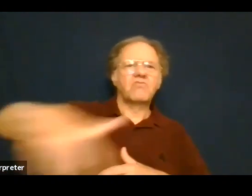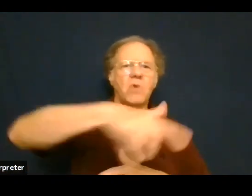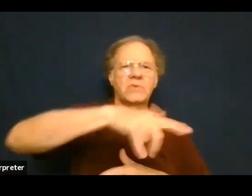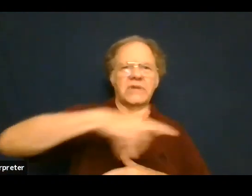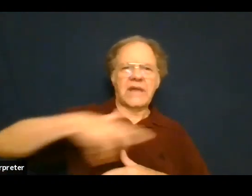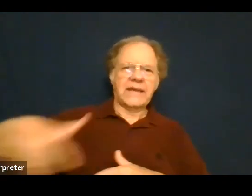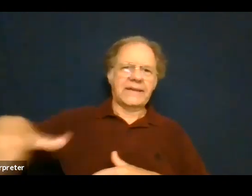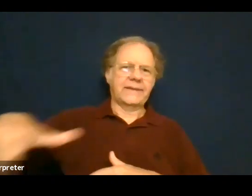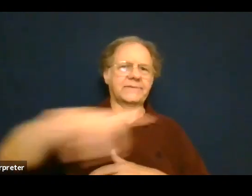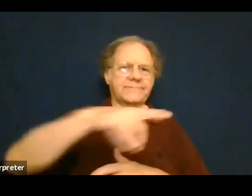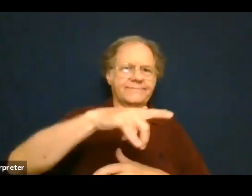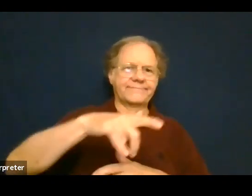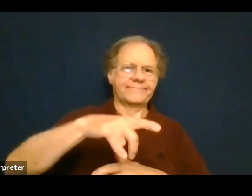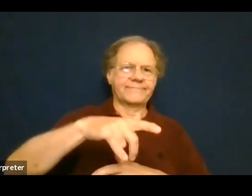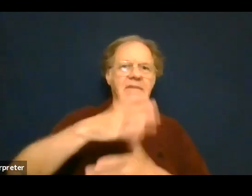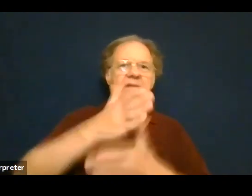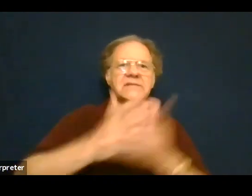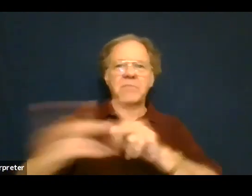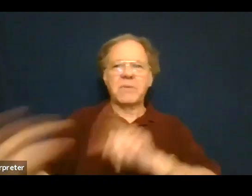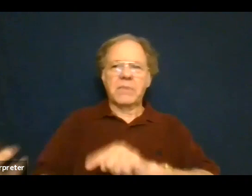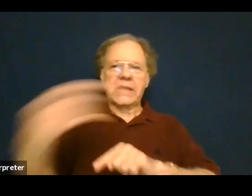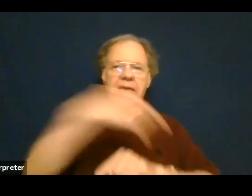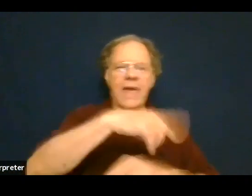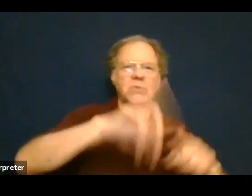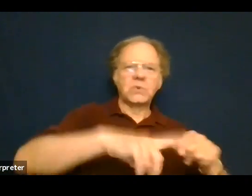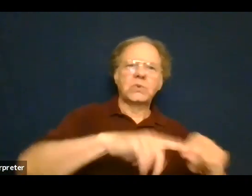coming into the facilities.